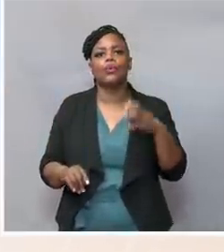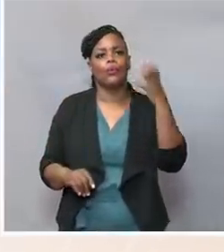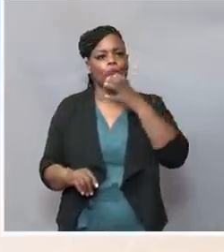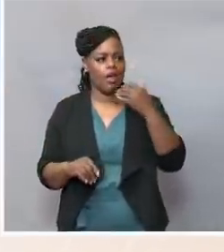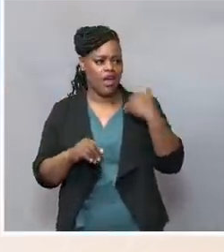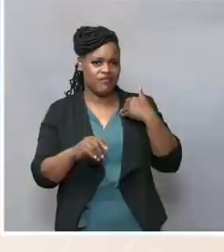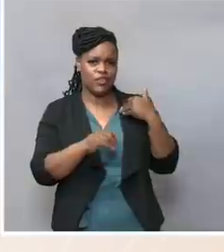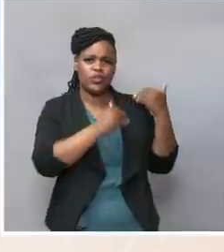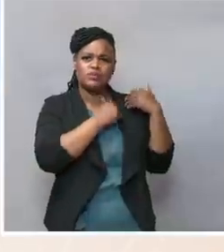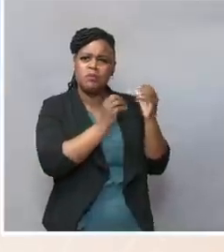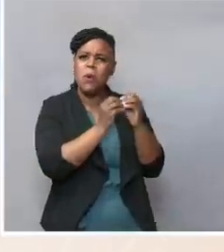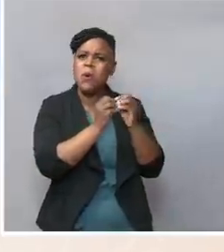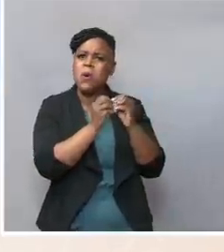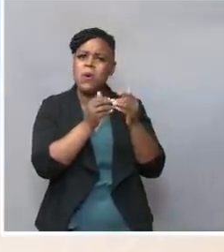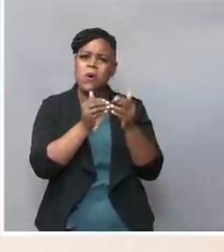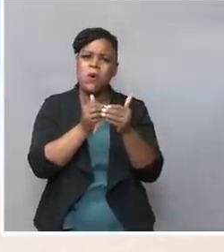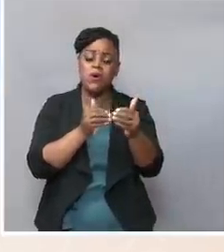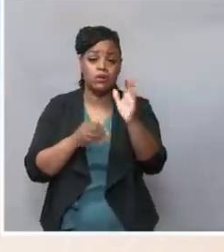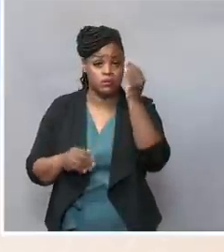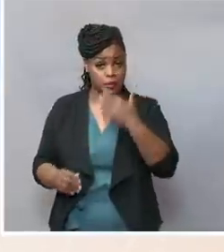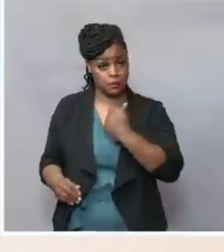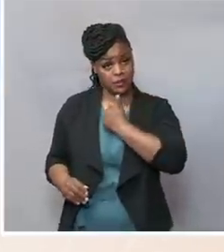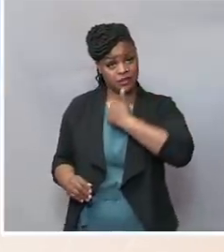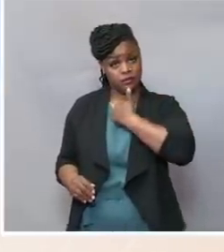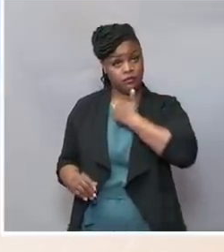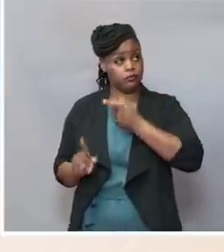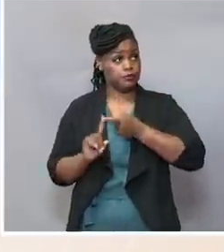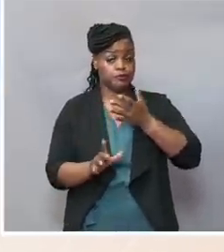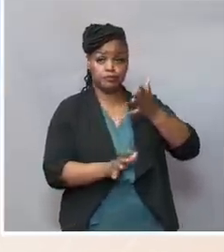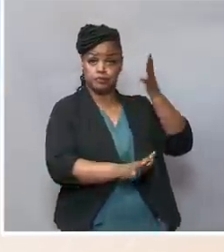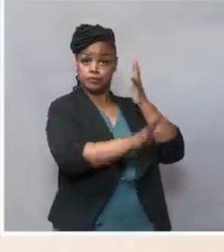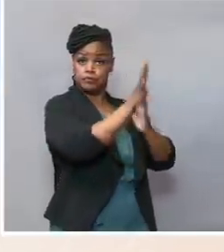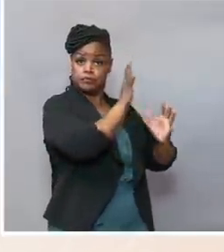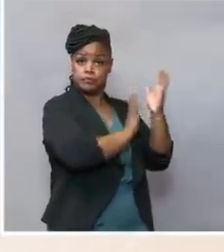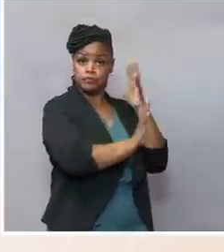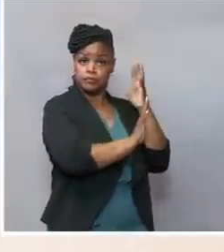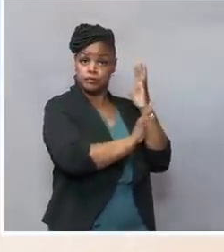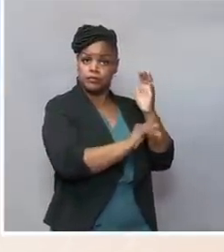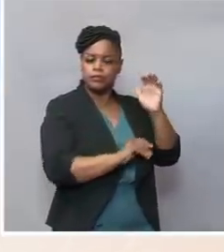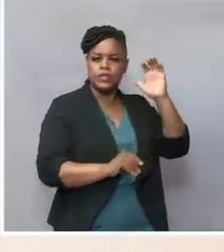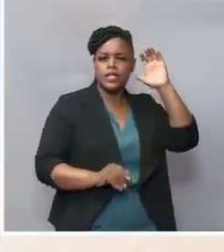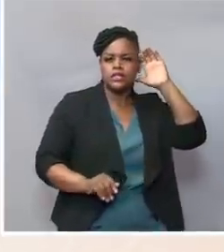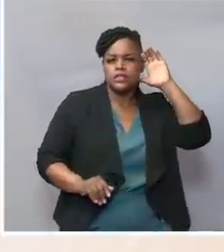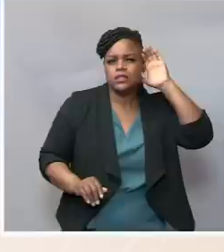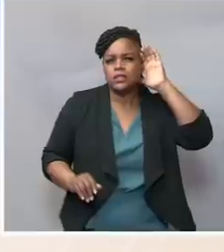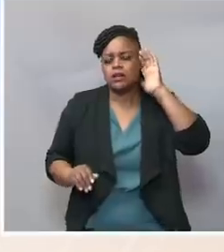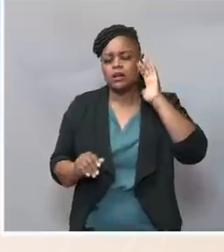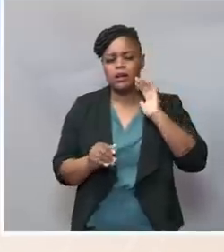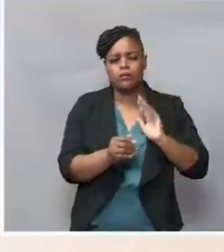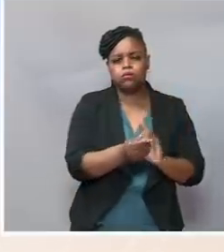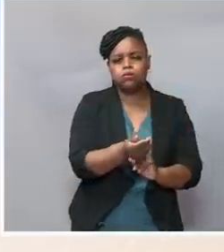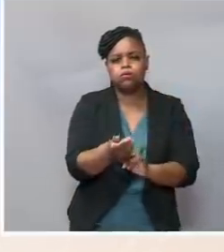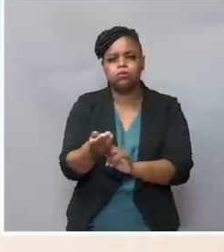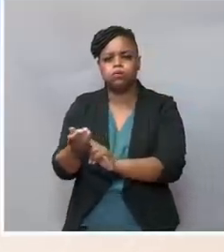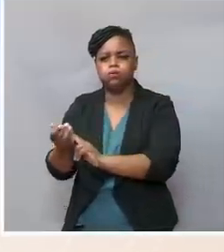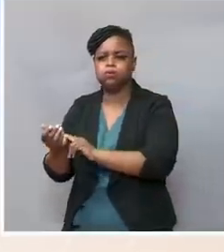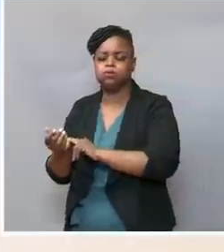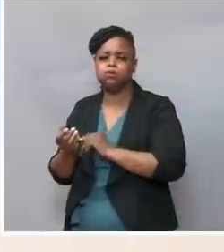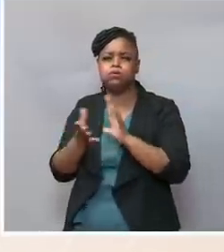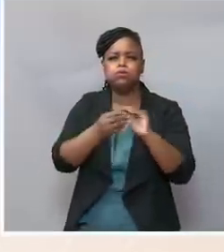our ancestors, to listen to all voices from the past and allow them to pave the way for a more just future.